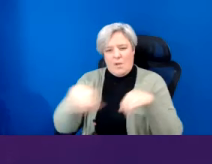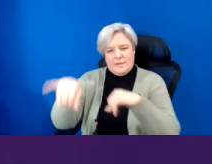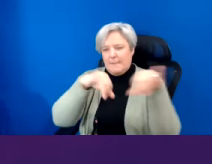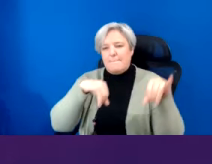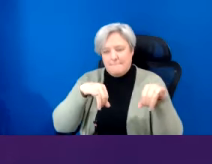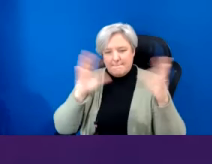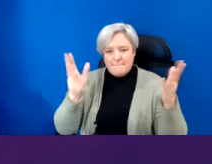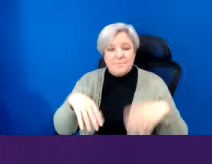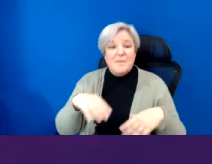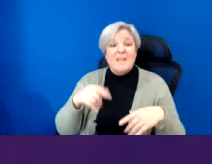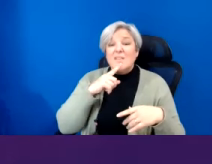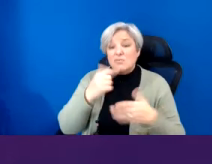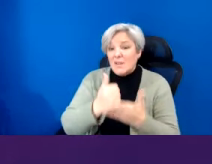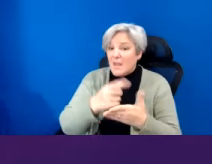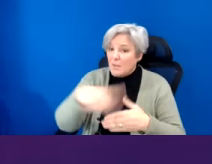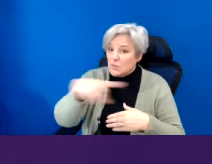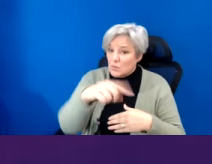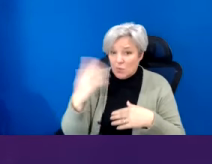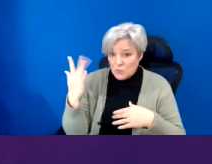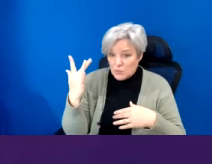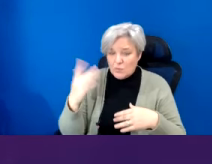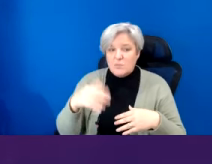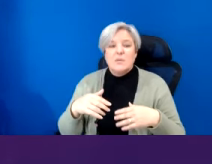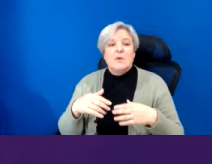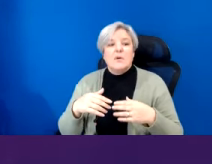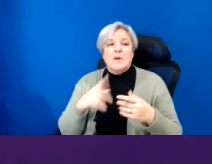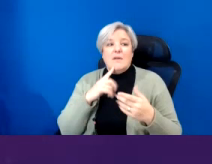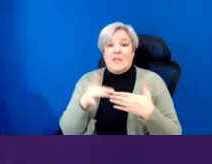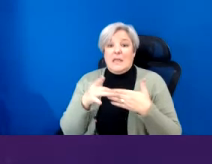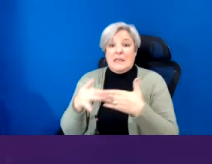This benefits you too, because as the lead to this session was,